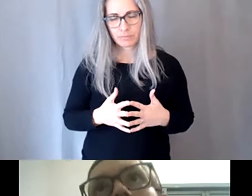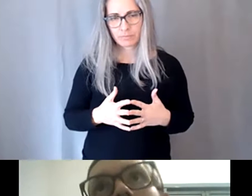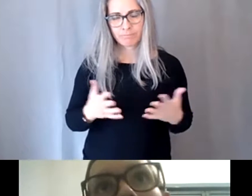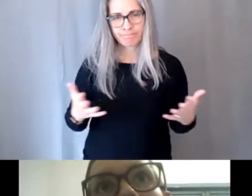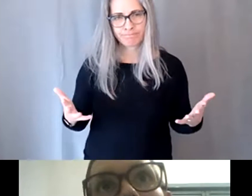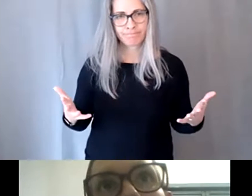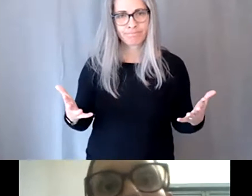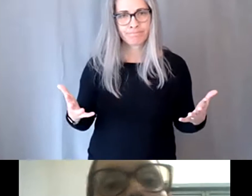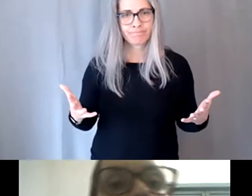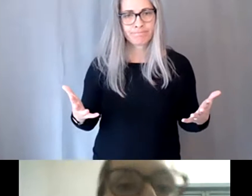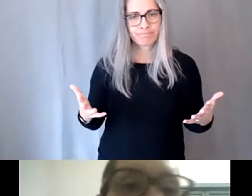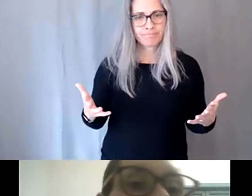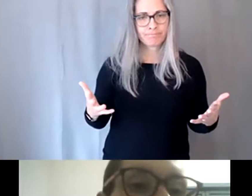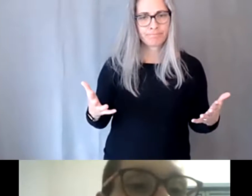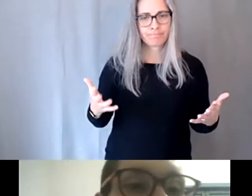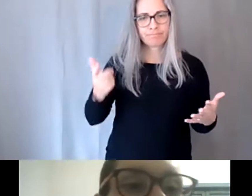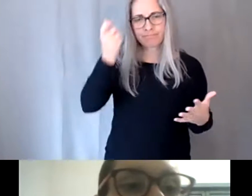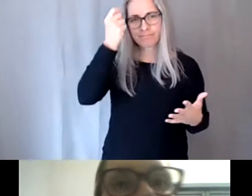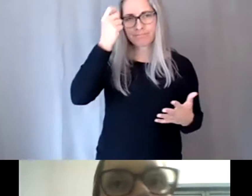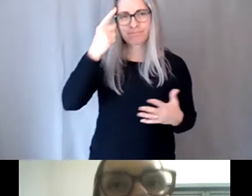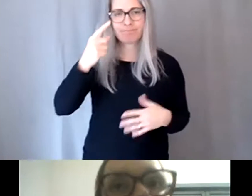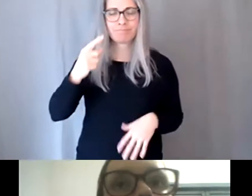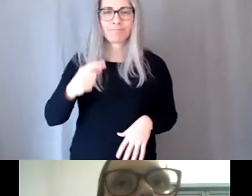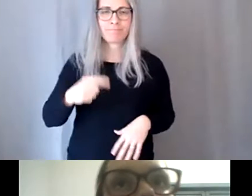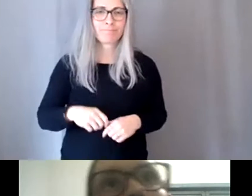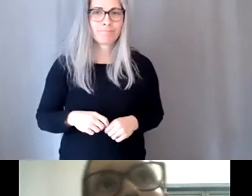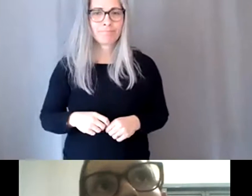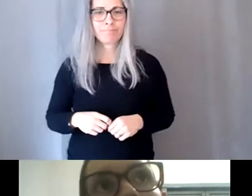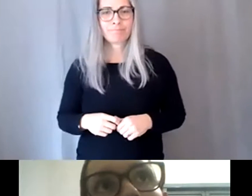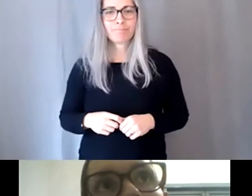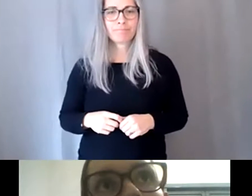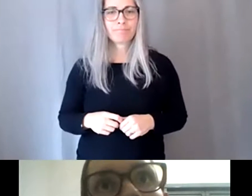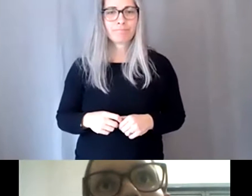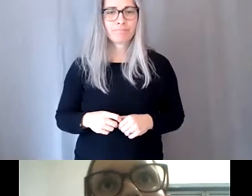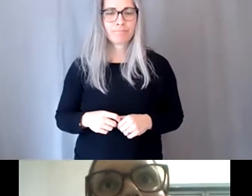our political struggling not only